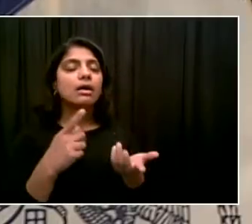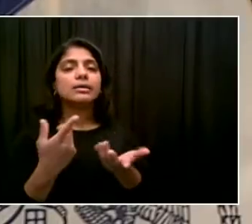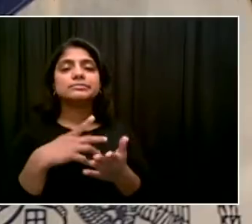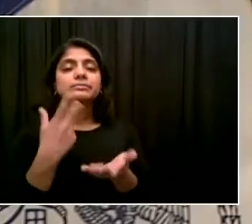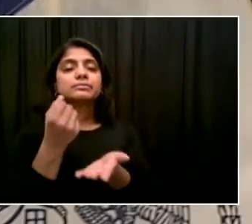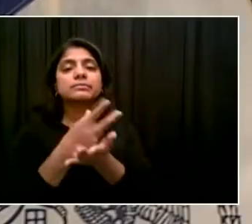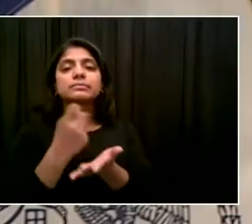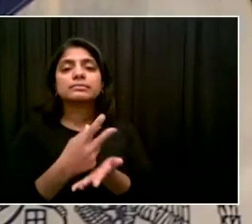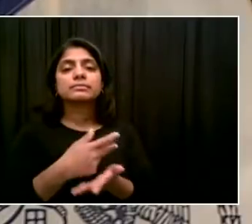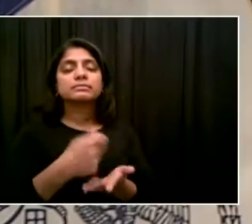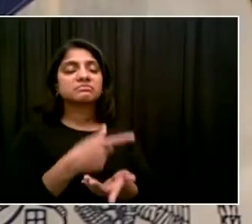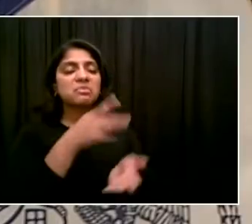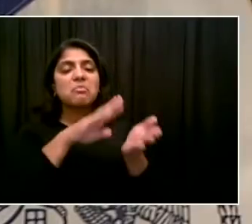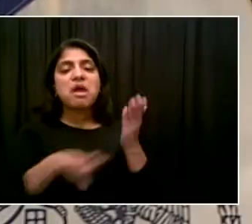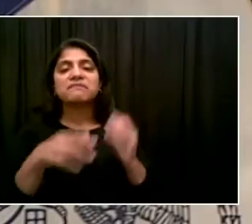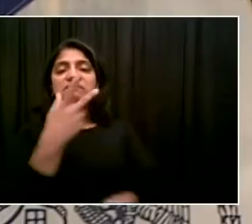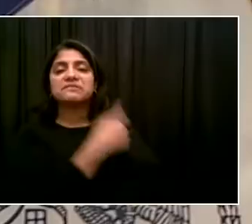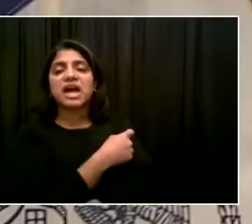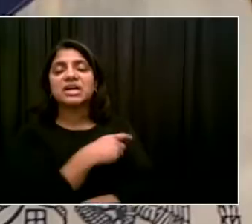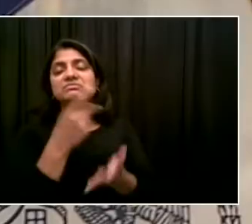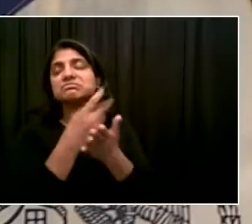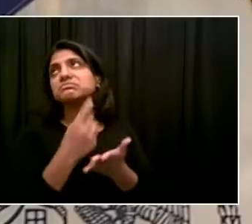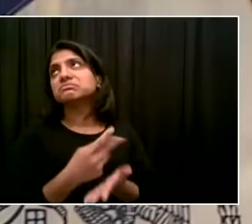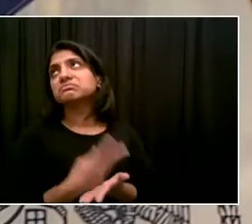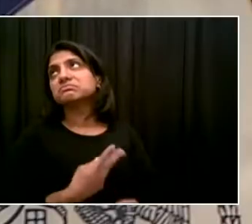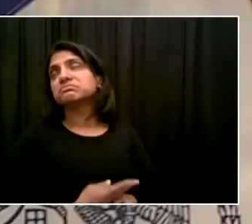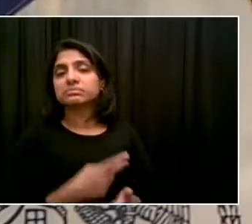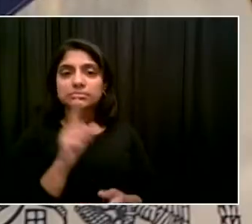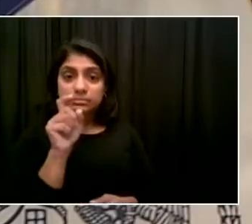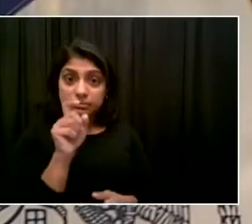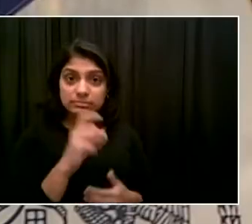> >I WILL LET HER CORPORATION COUNSEL, EGORGIA PESTANA,